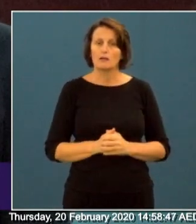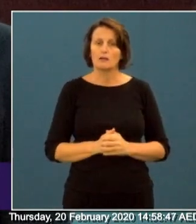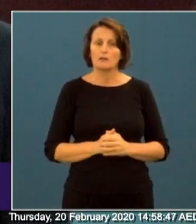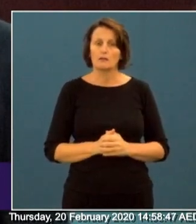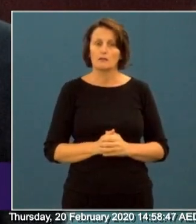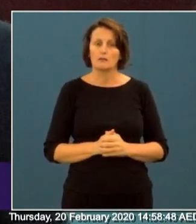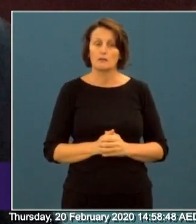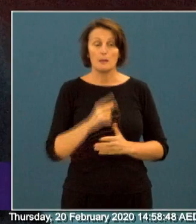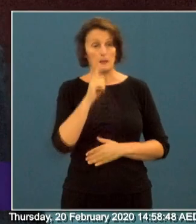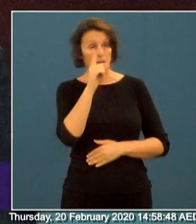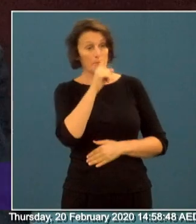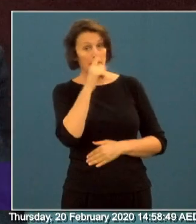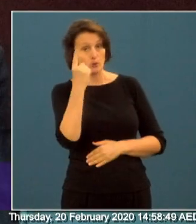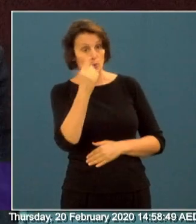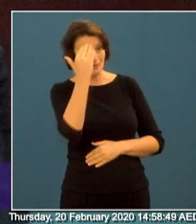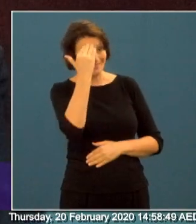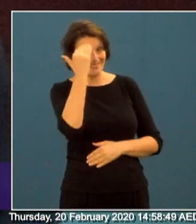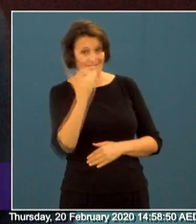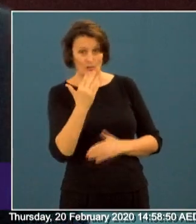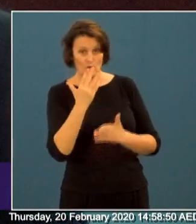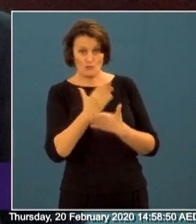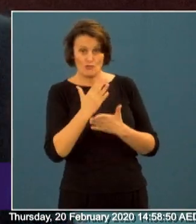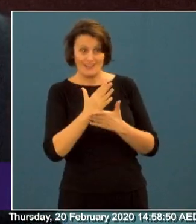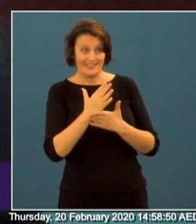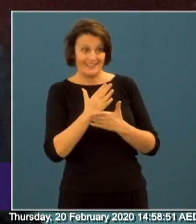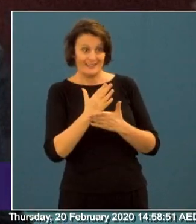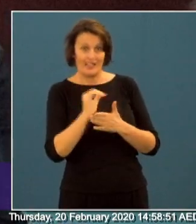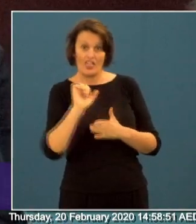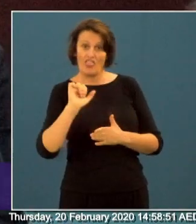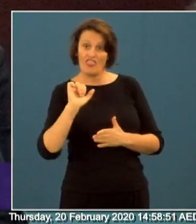suffered by people with intellectual and developmental disability.